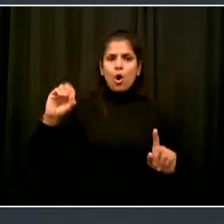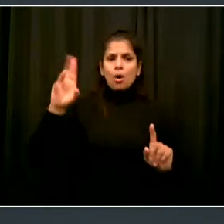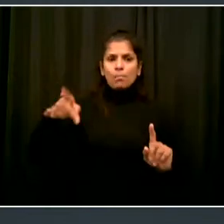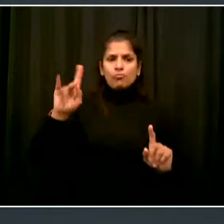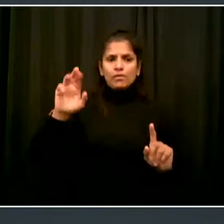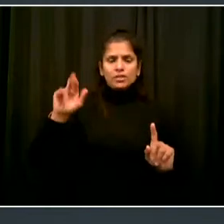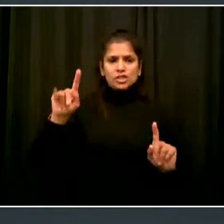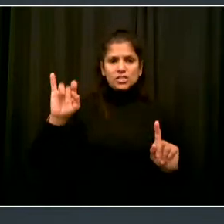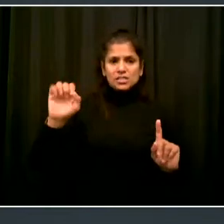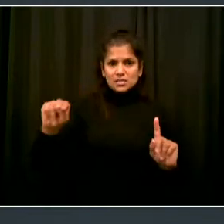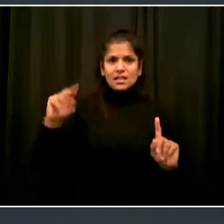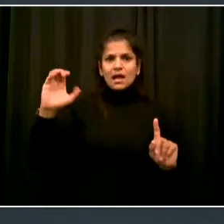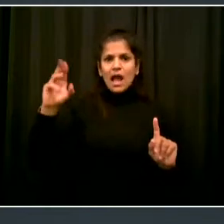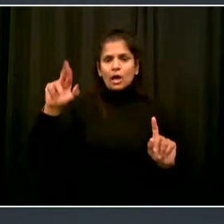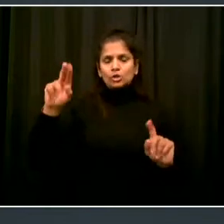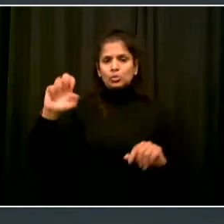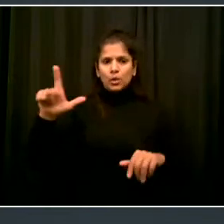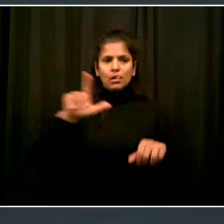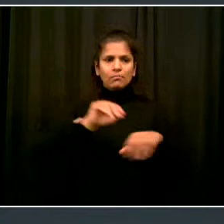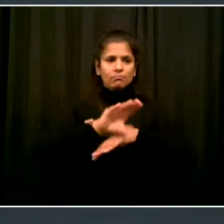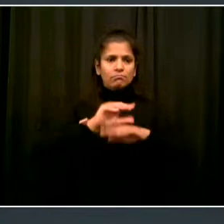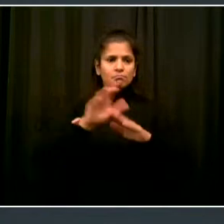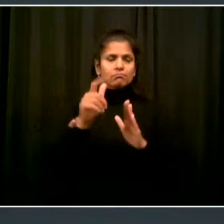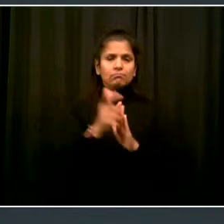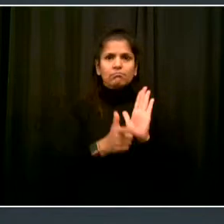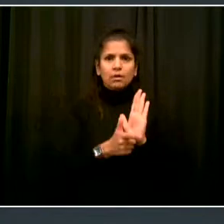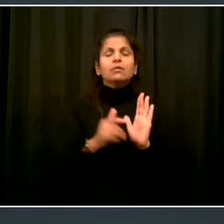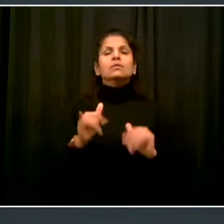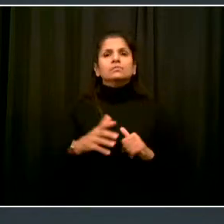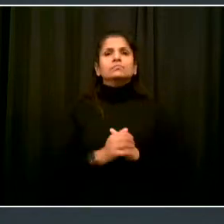THIS MORNING, MOST OF US RPAPATICIPATING ON THE CALL GOT